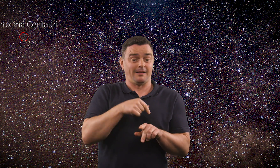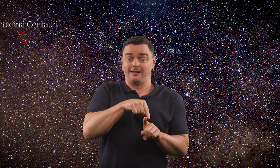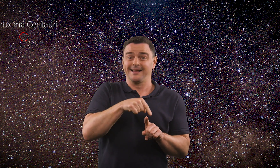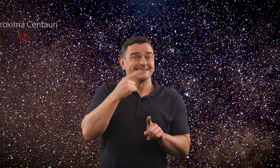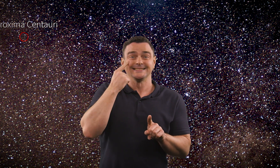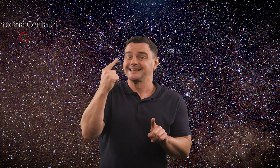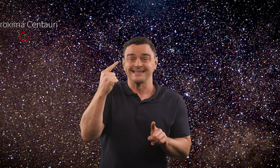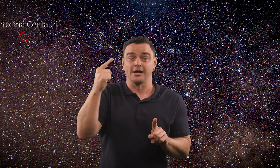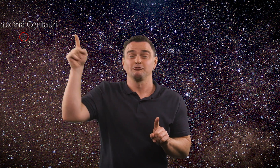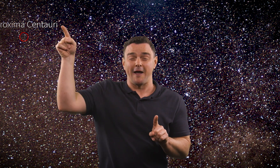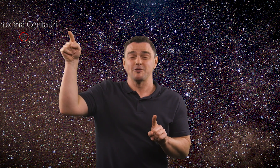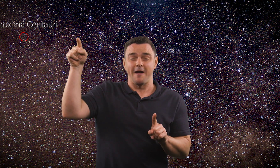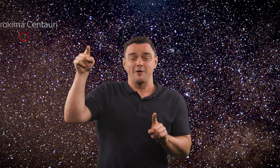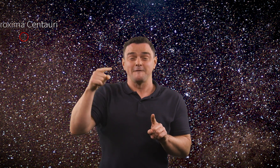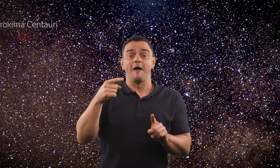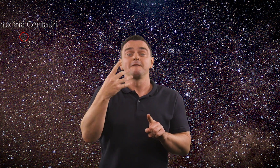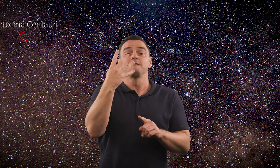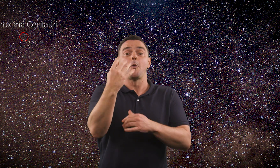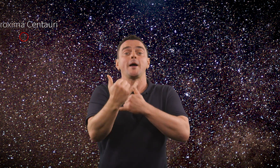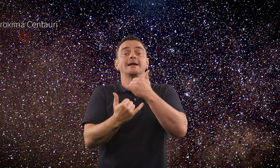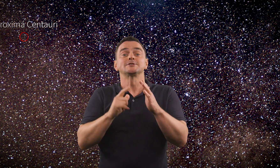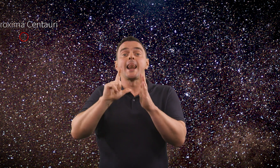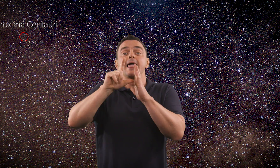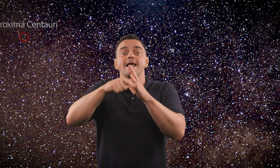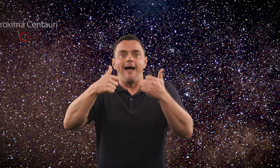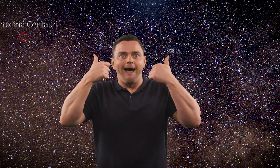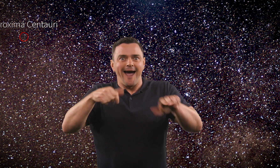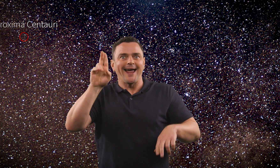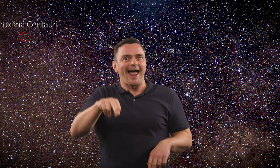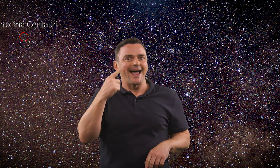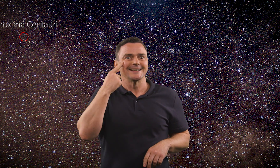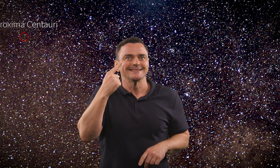years for the light from Proxima Centauri to get here so we can see it.